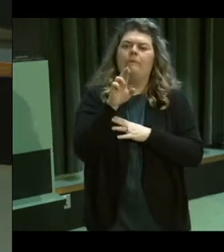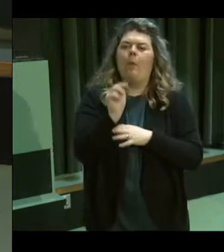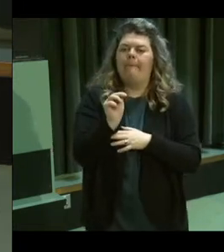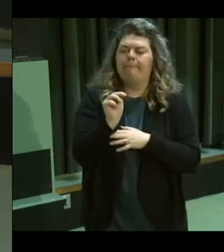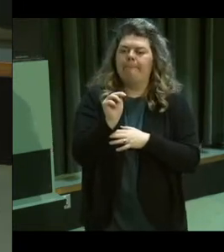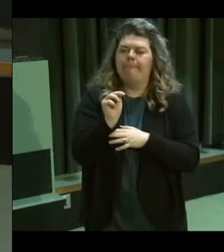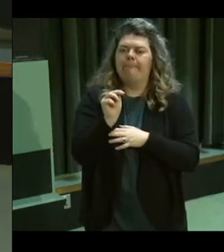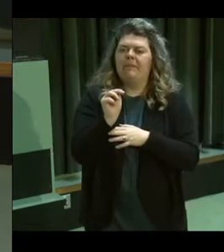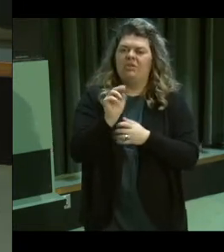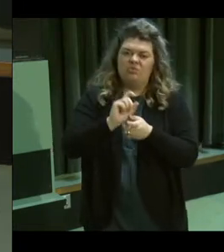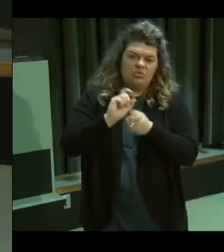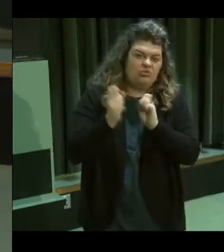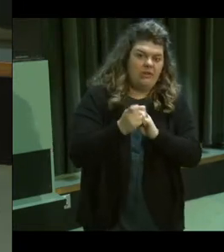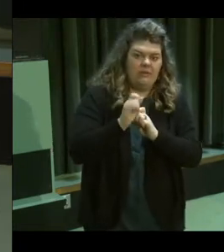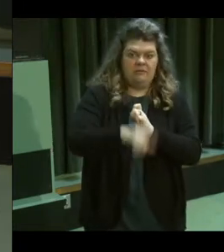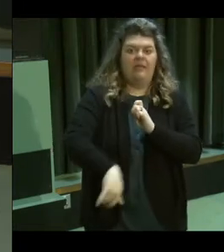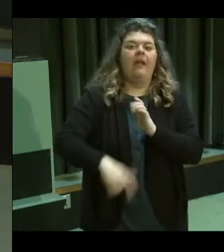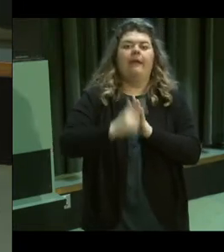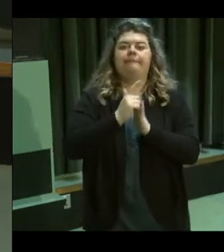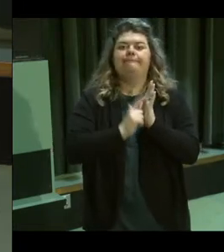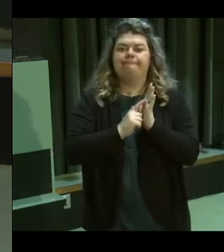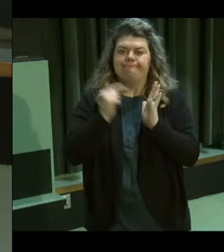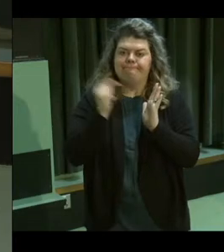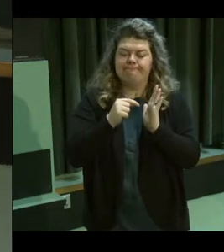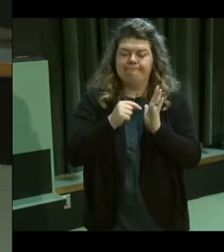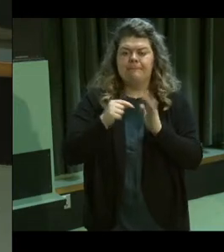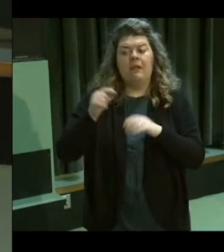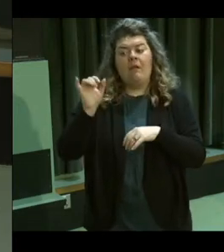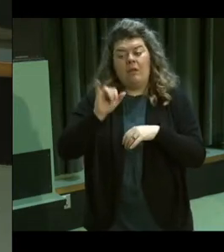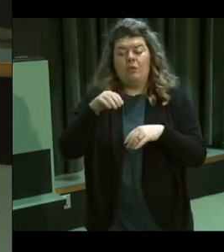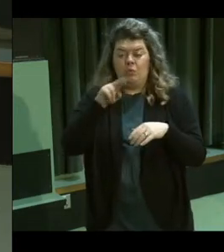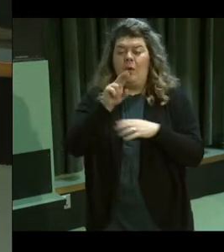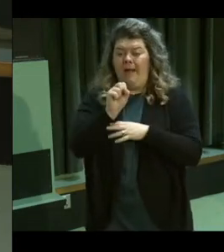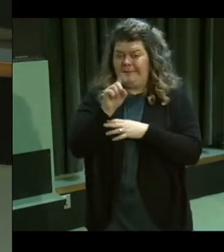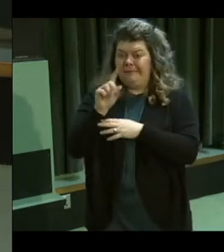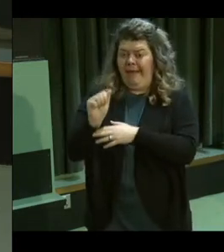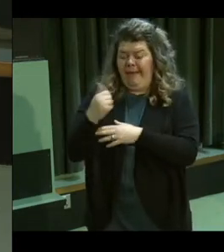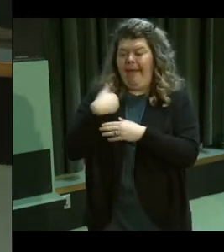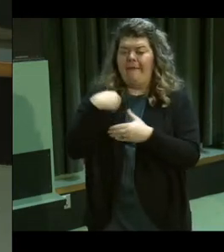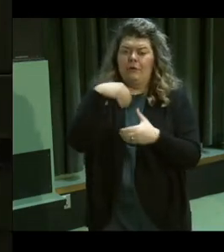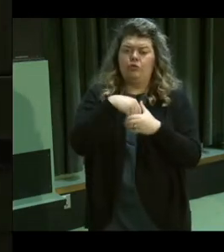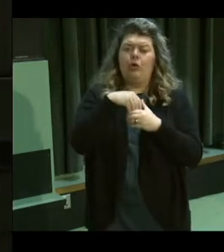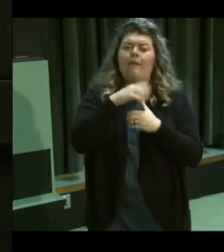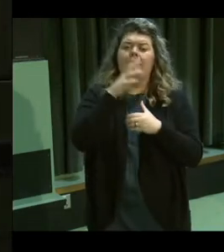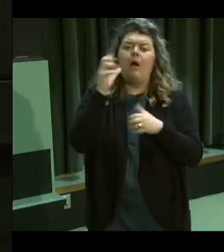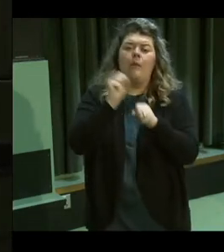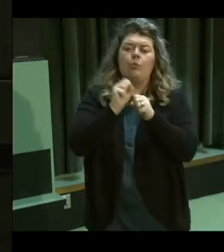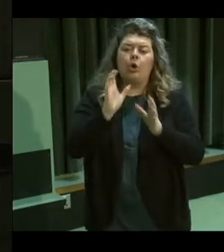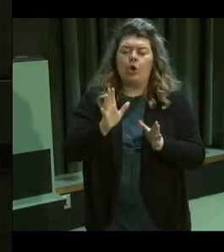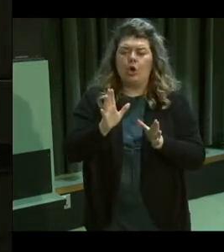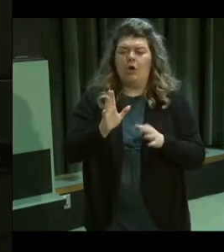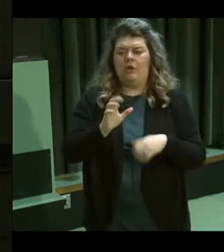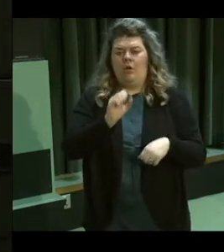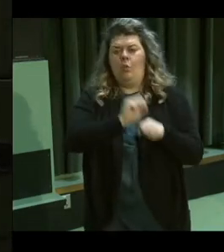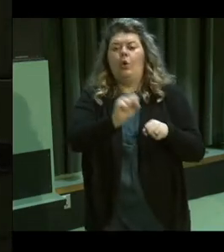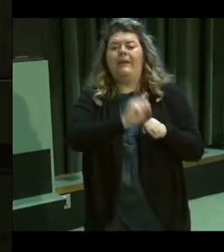within USDA. We have a internal